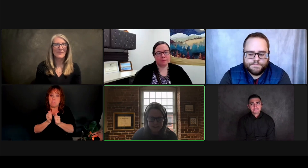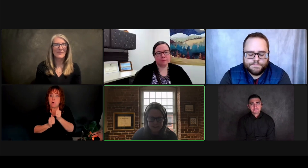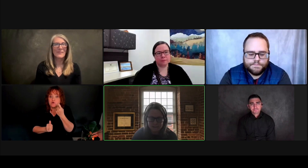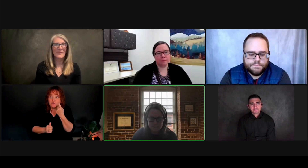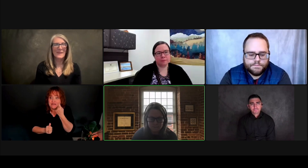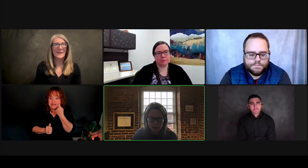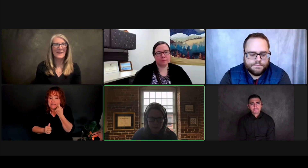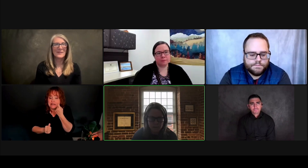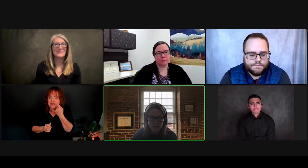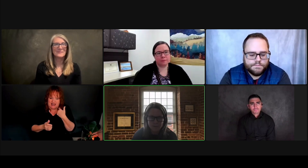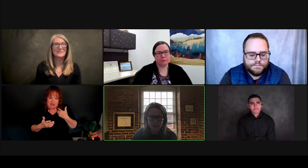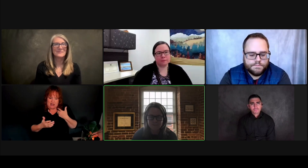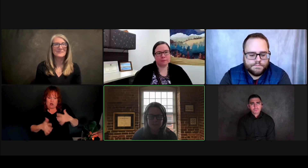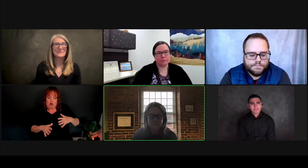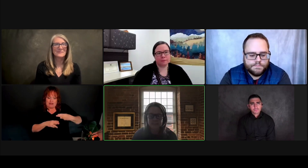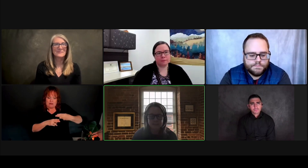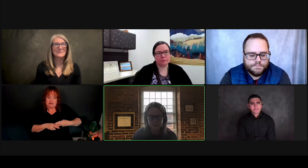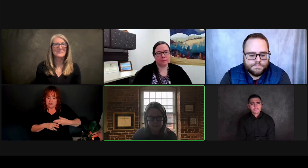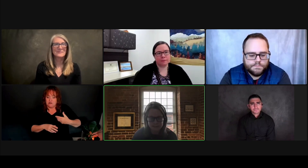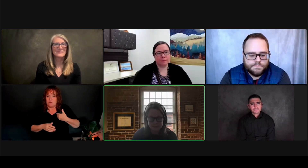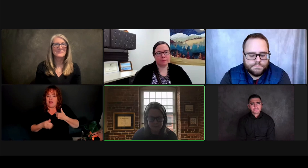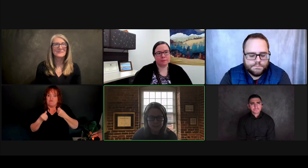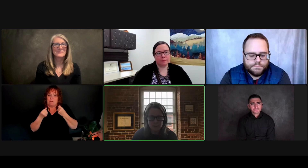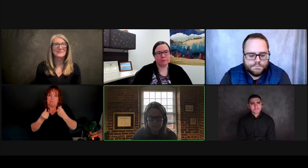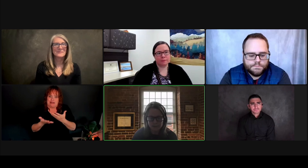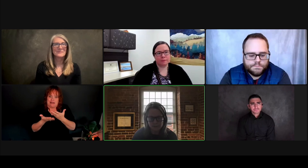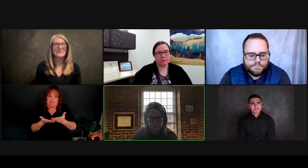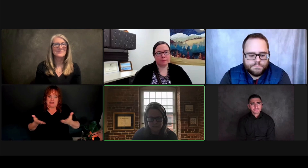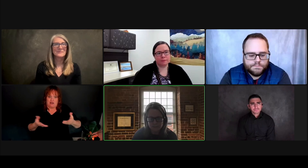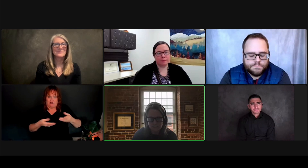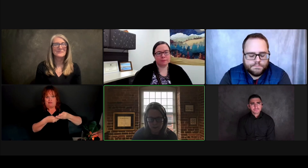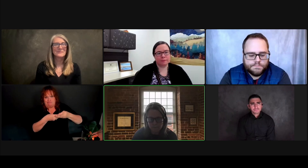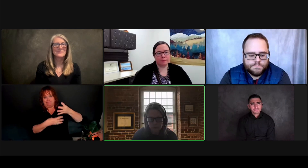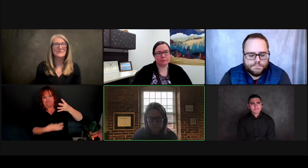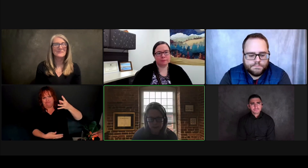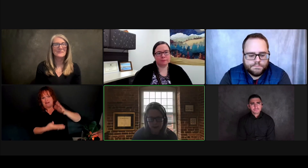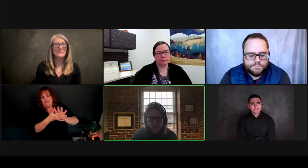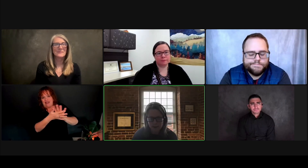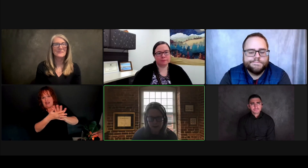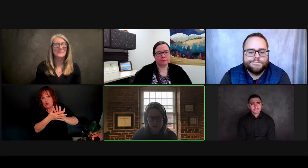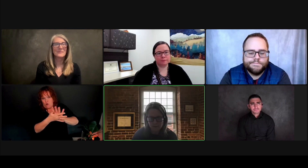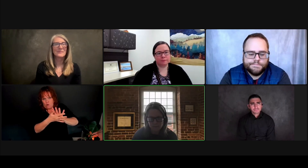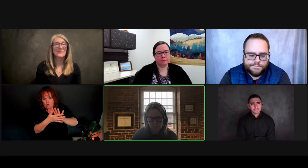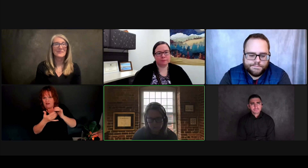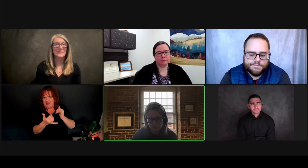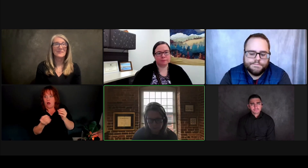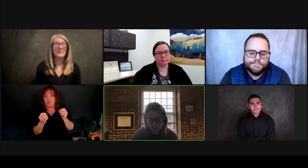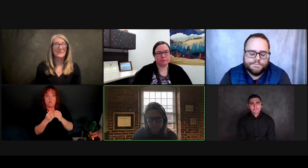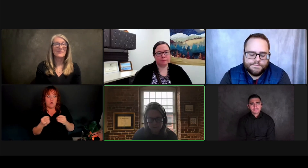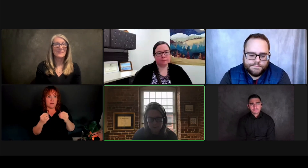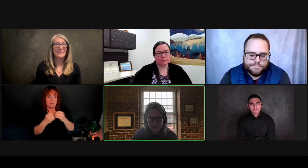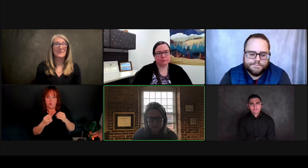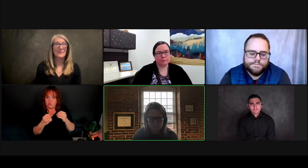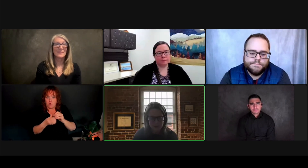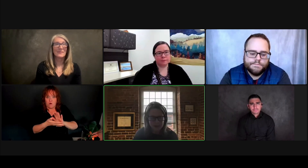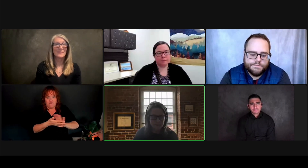the plethora of material that's-- video material that's coming out now, mostly probably because of the pandemic,